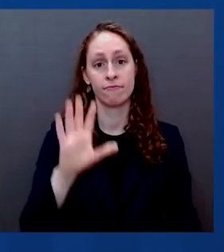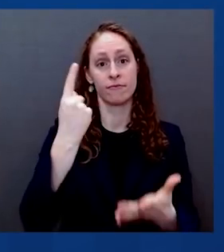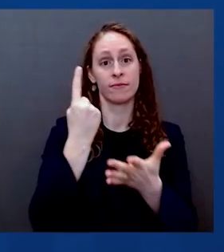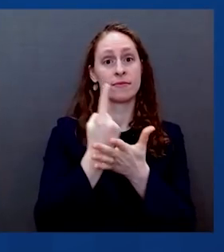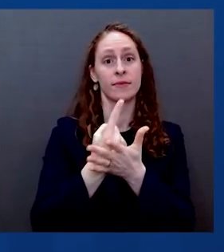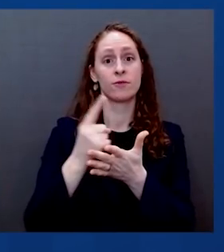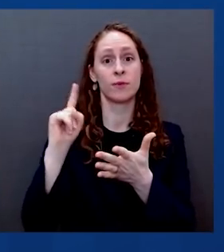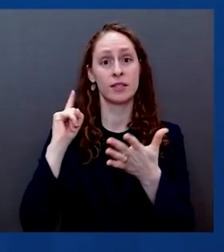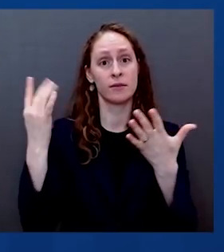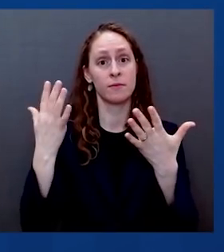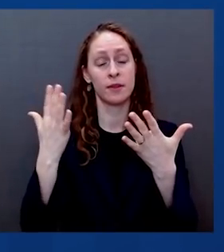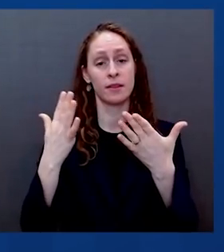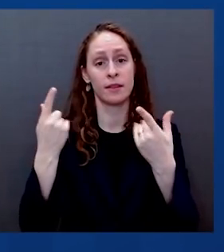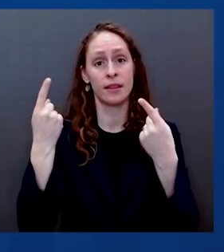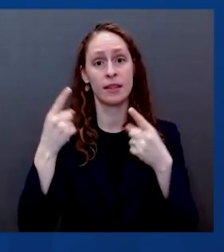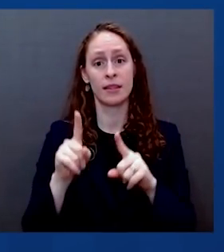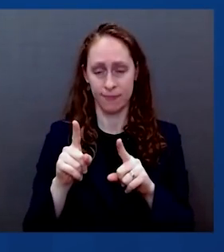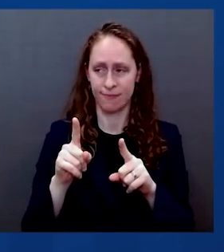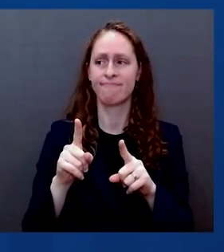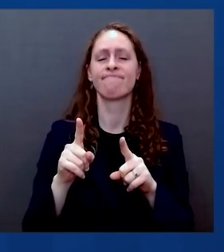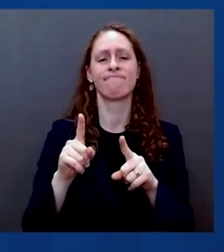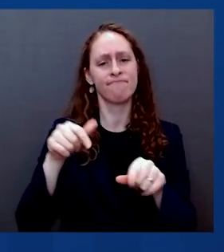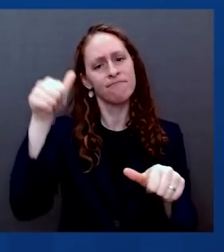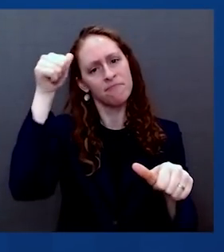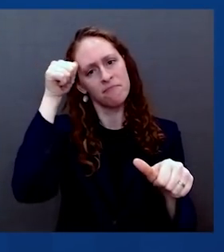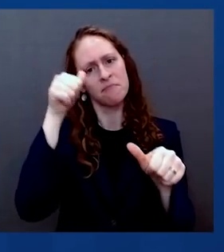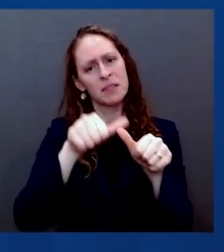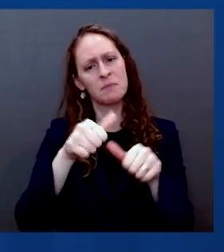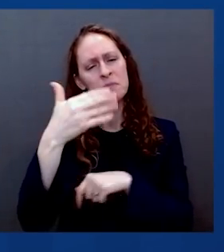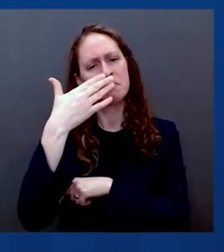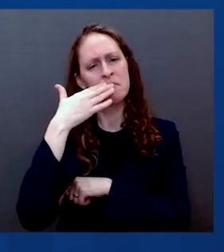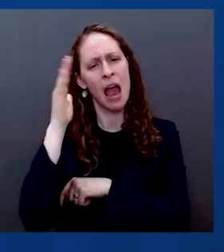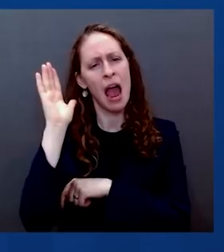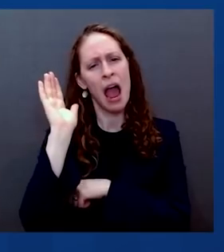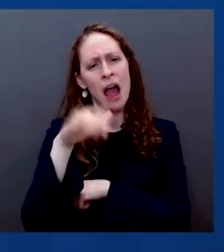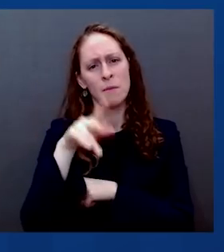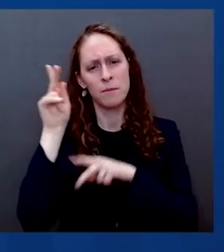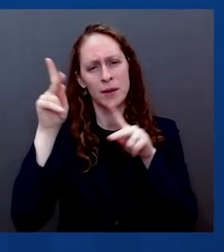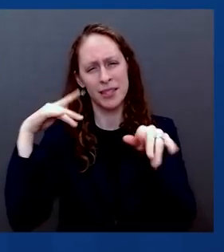the president of the United States and I spoke from its hallowed halls.